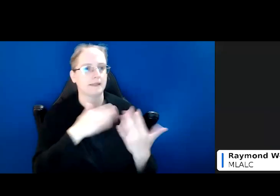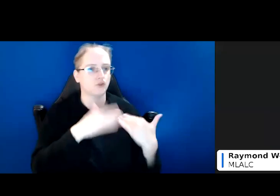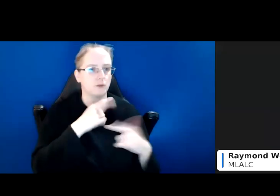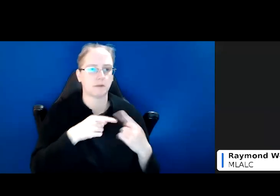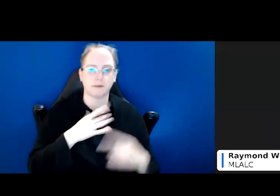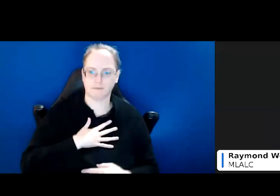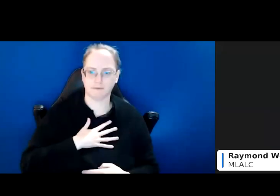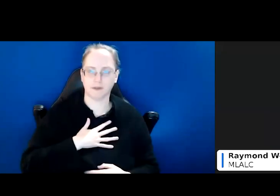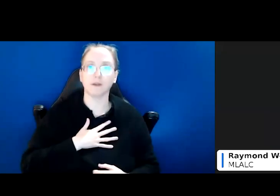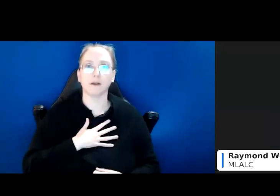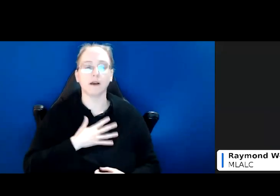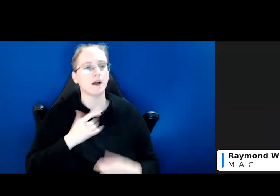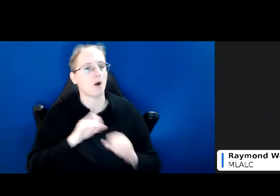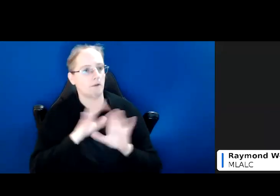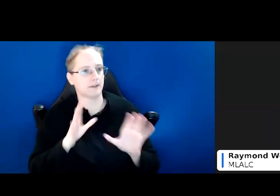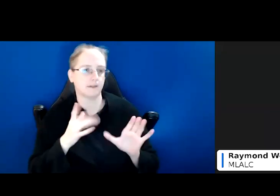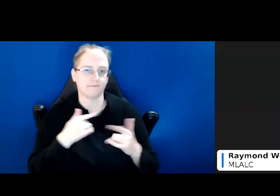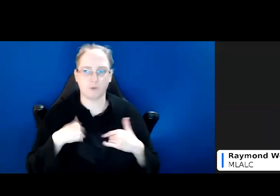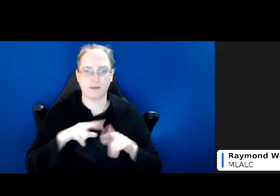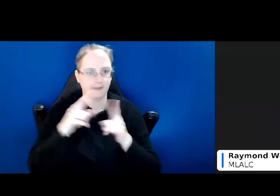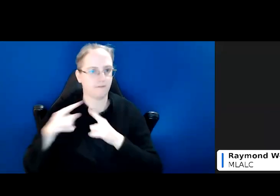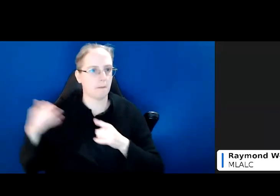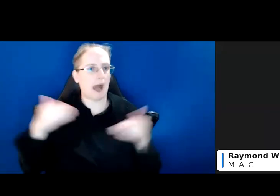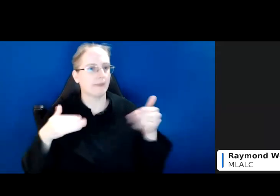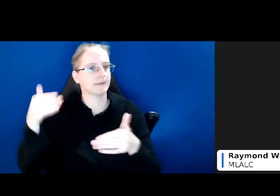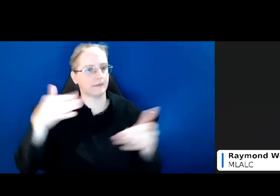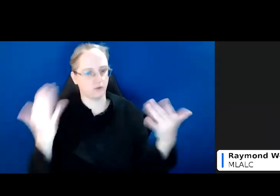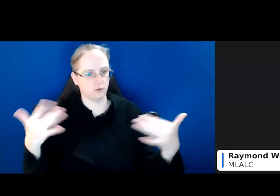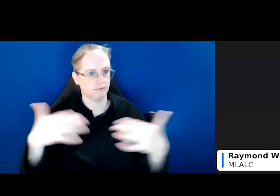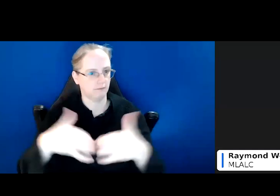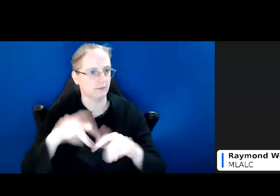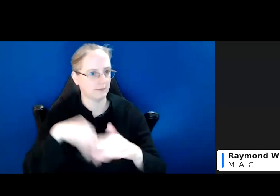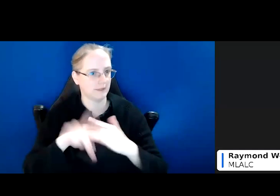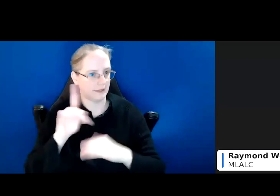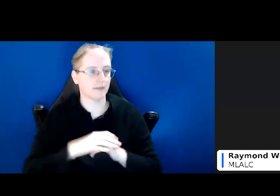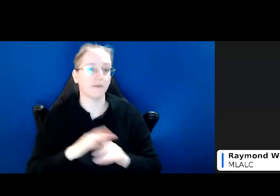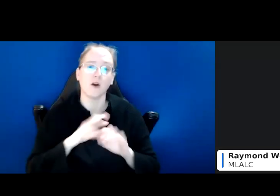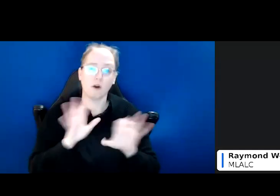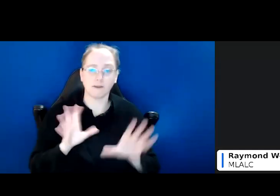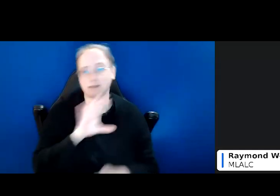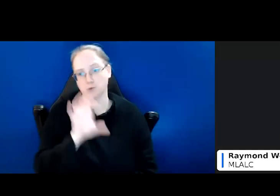because obviously we've taken different pathways to media today. Obviously it's on Zoom and not in the physical presence,